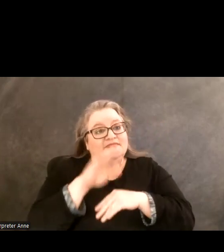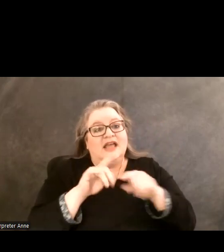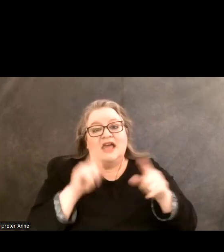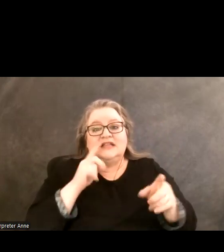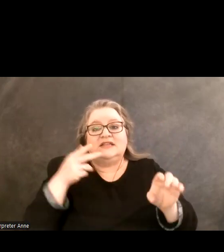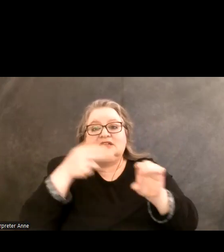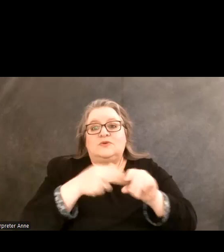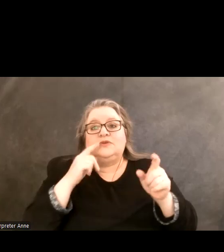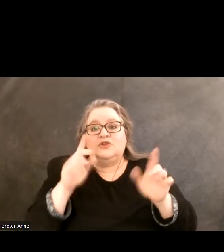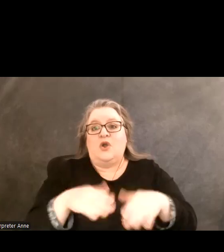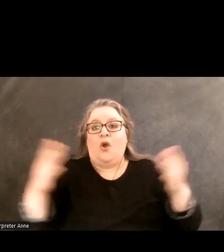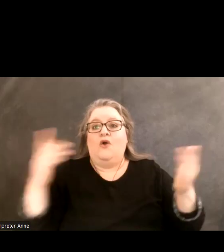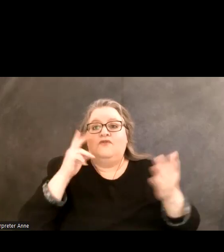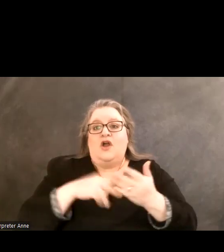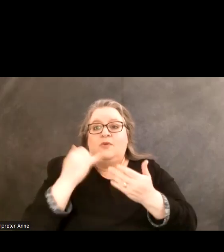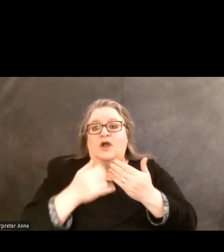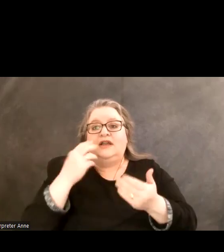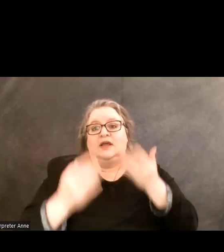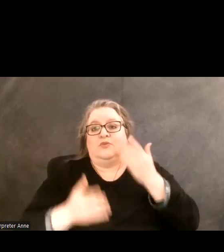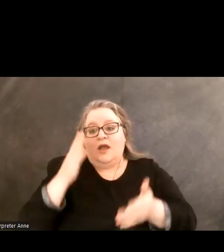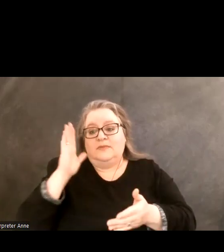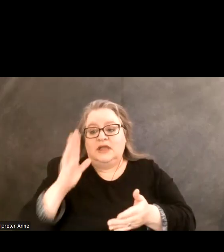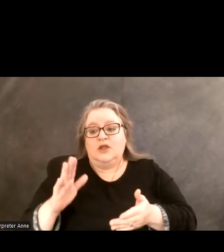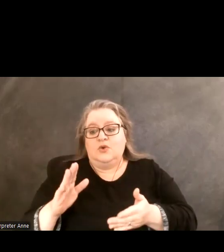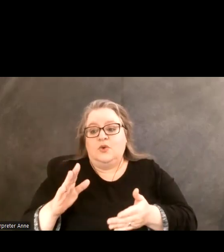project, and it's also probably going to spin off into different